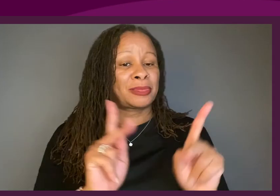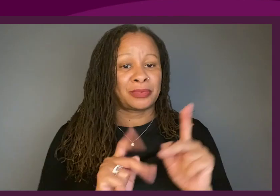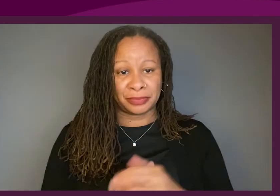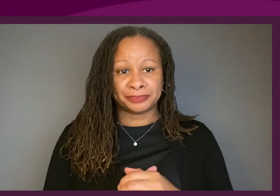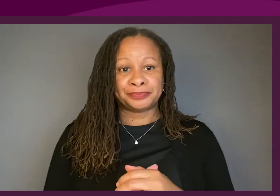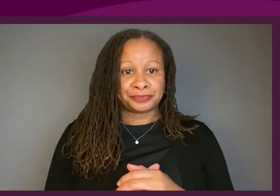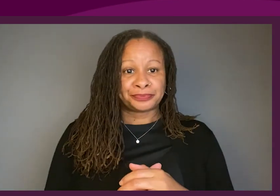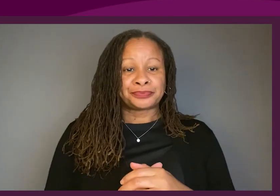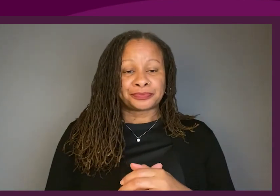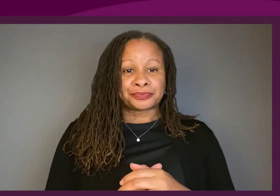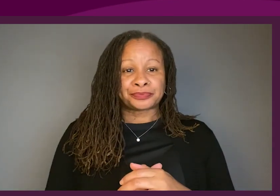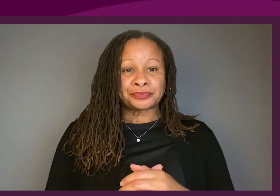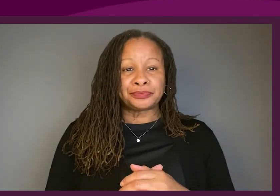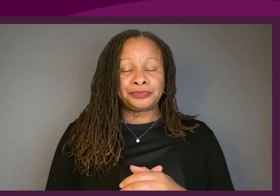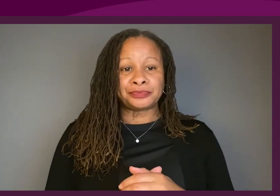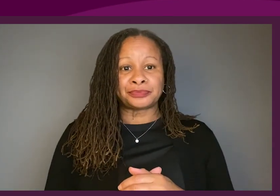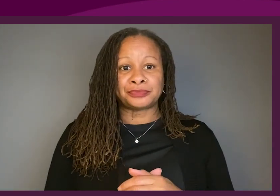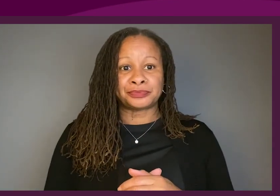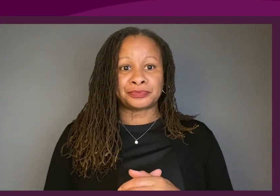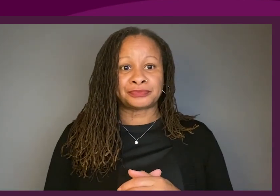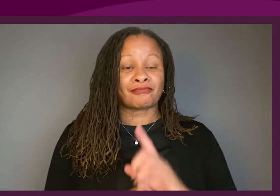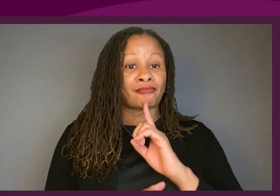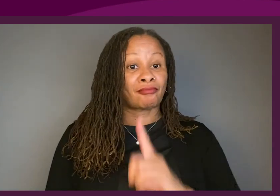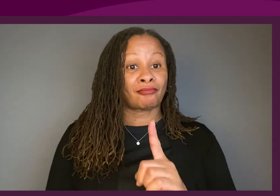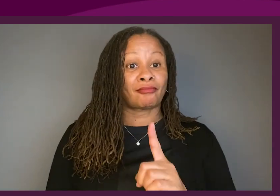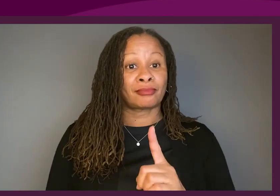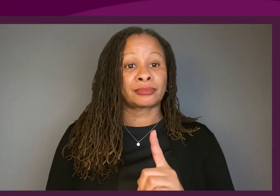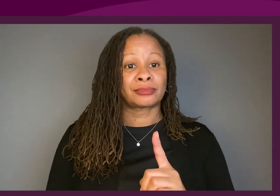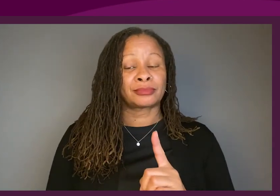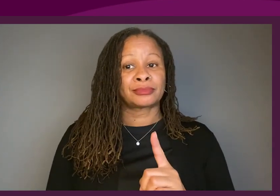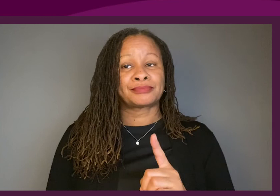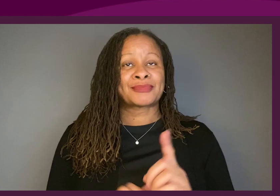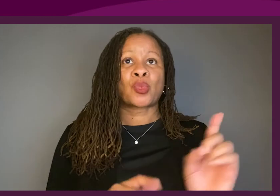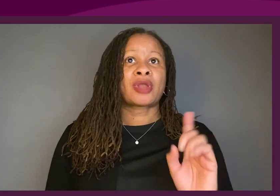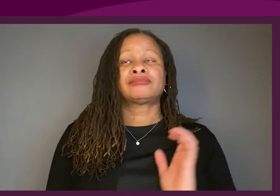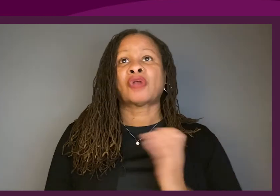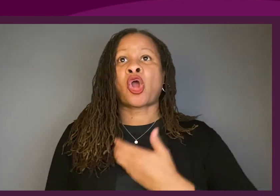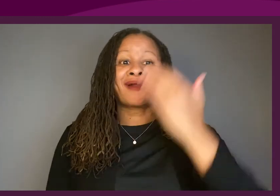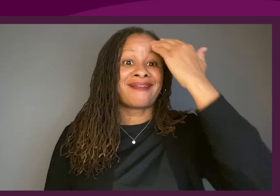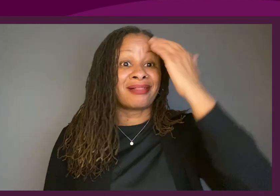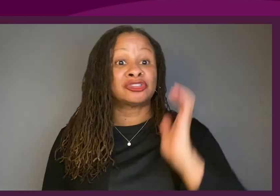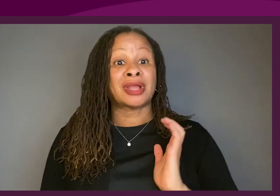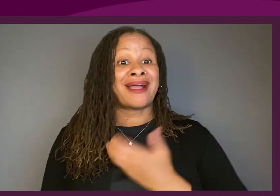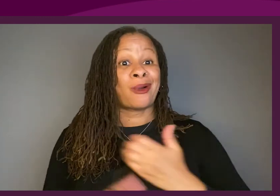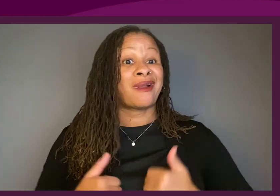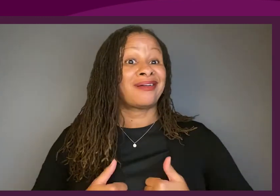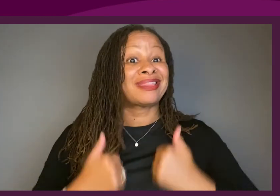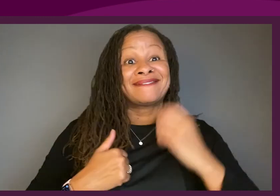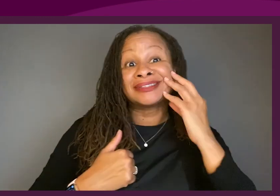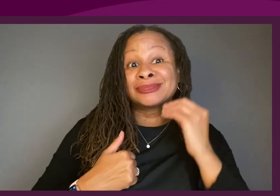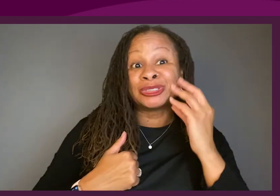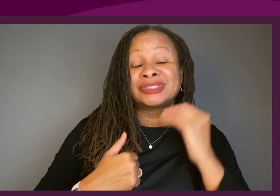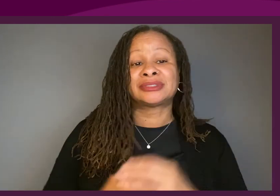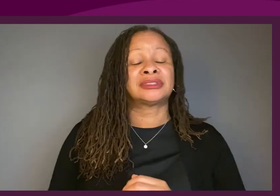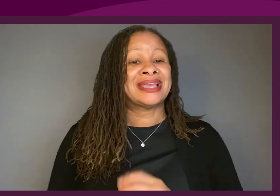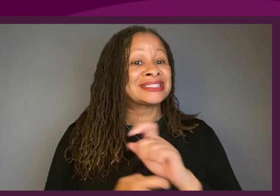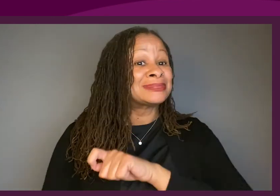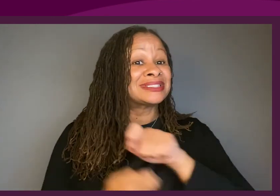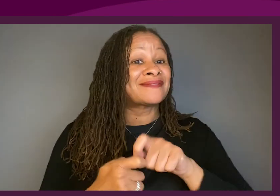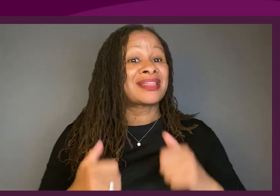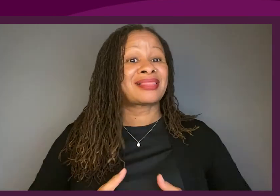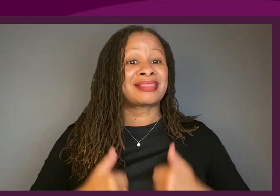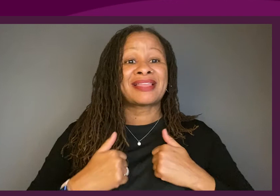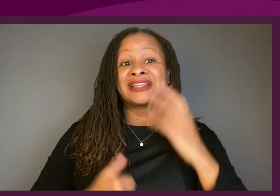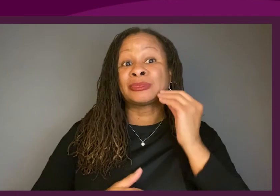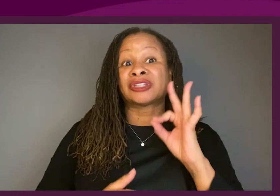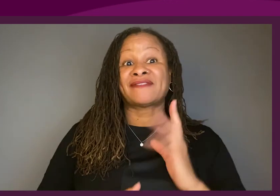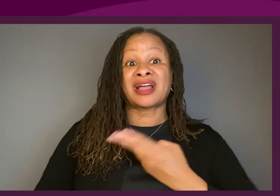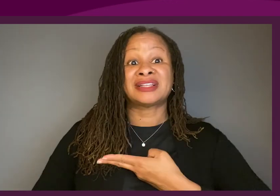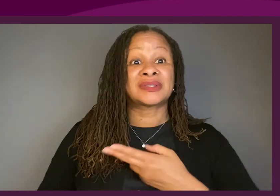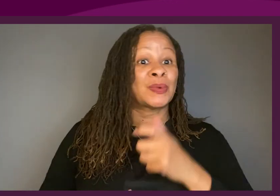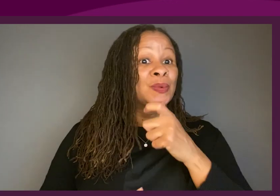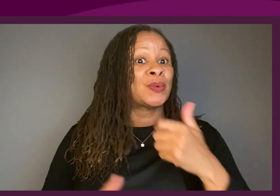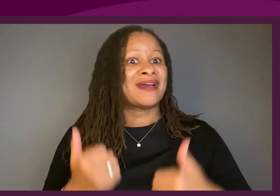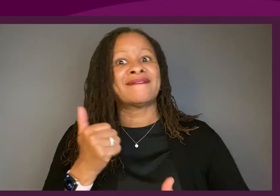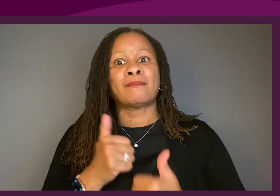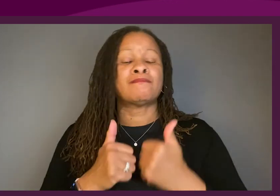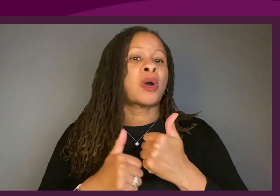been most significantly impacted needs to be what guides us to build forward better.